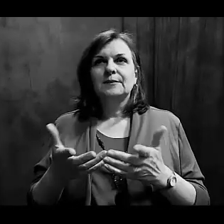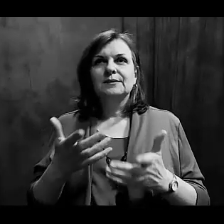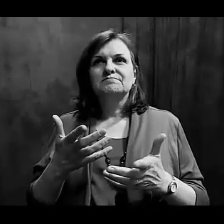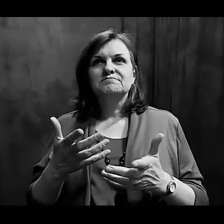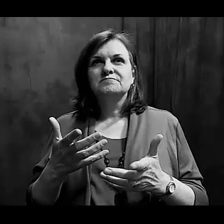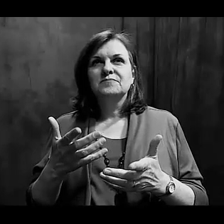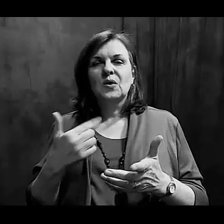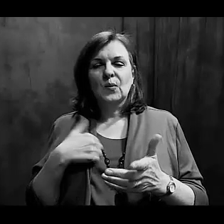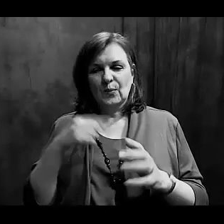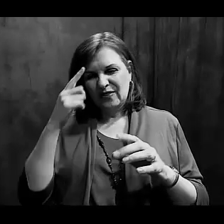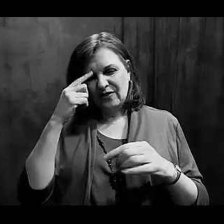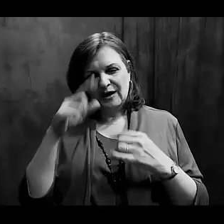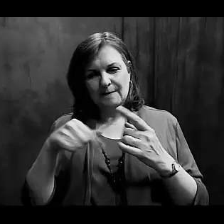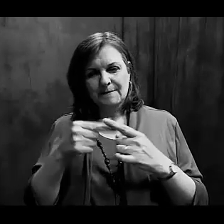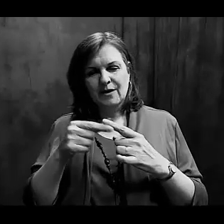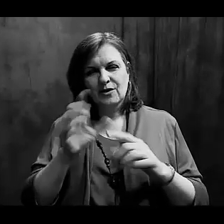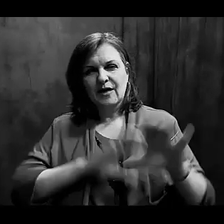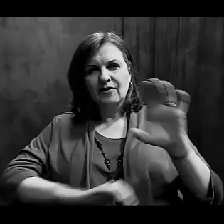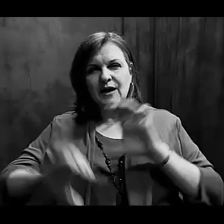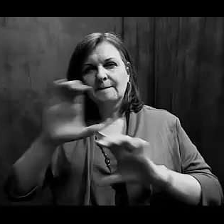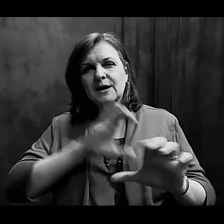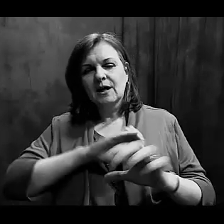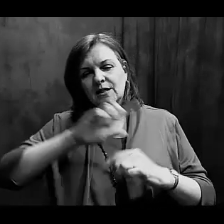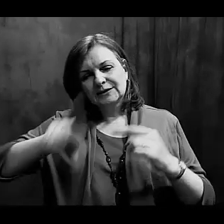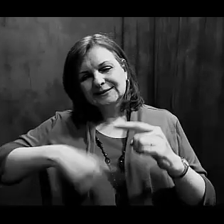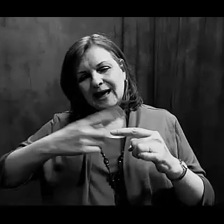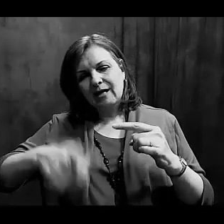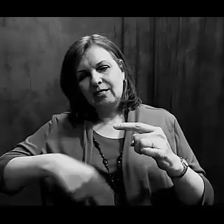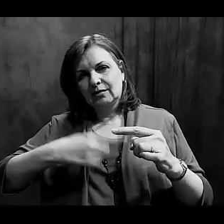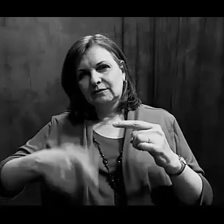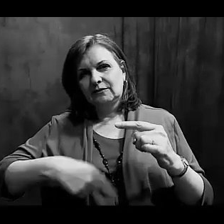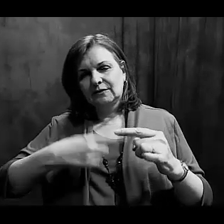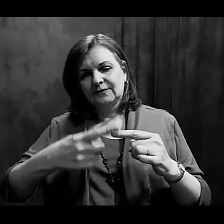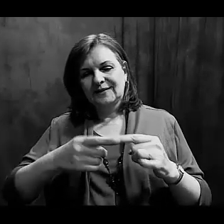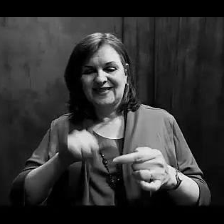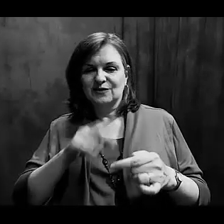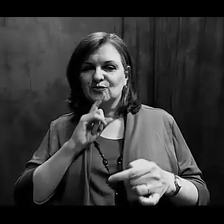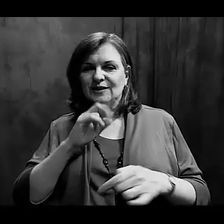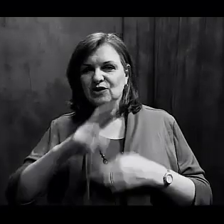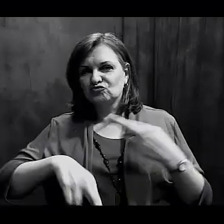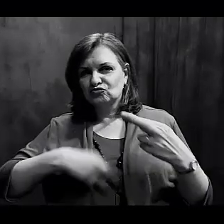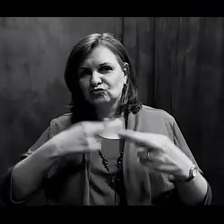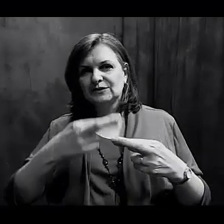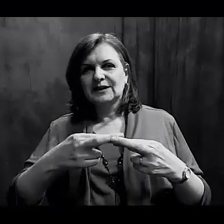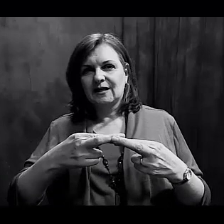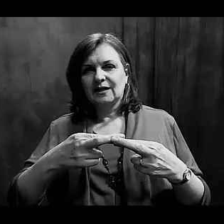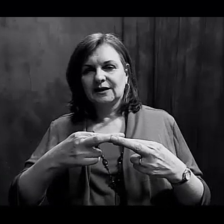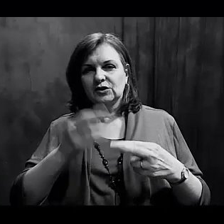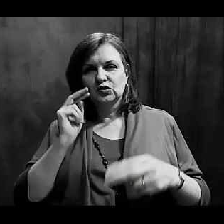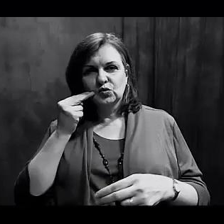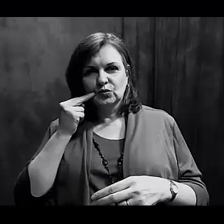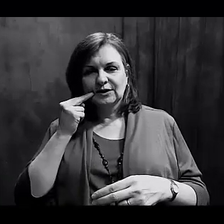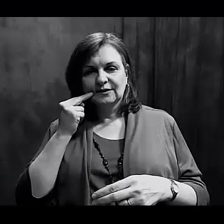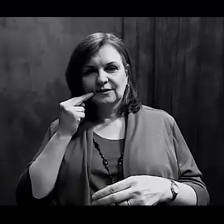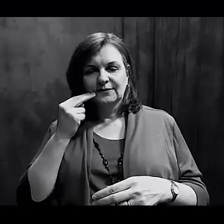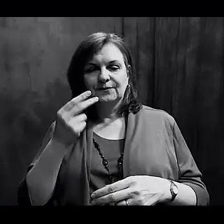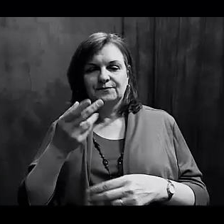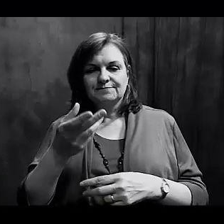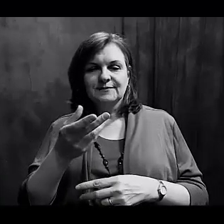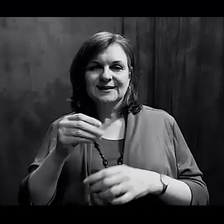we spend more time thinking about this chemical cycling and so this is really the recycling of nutrients